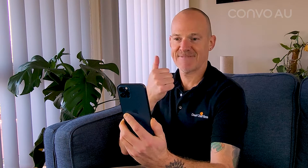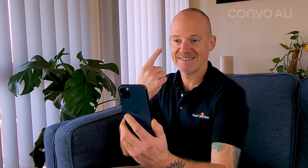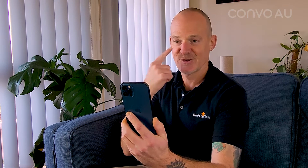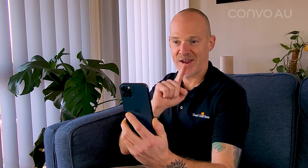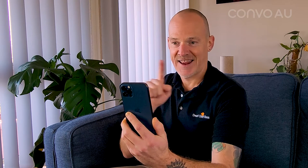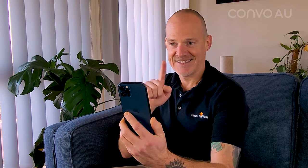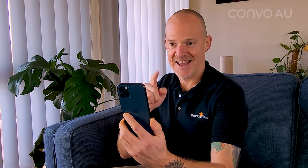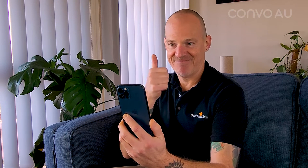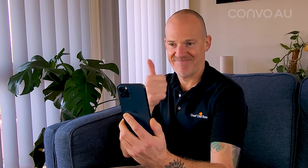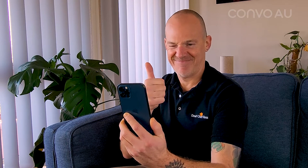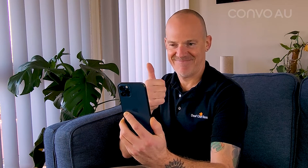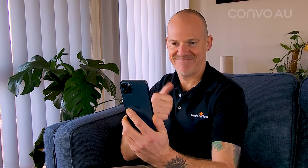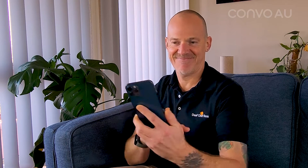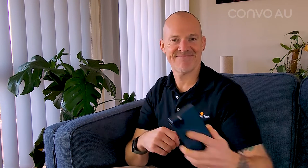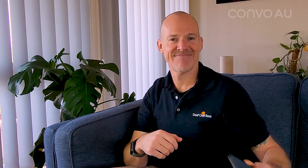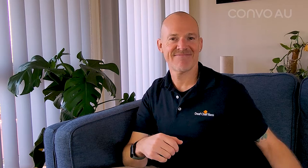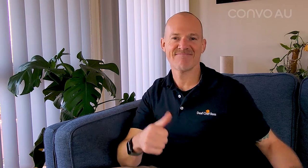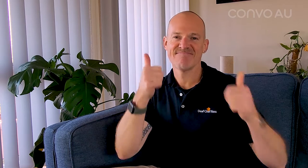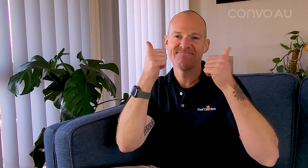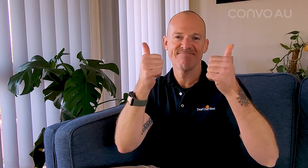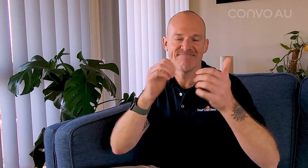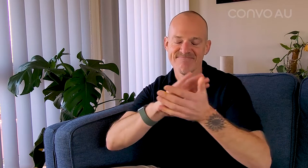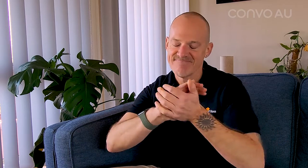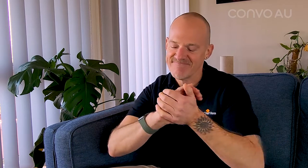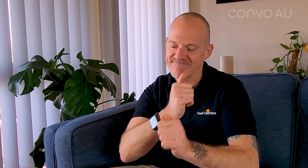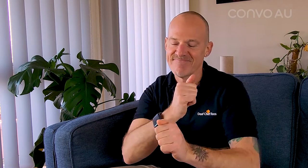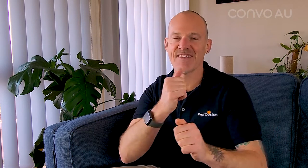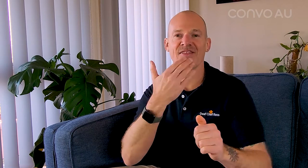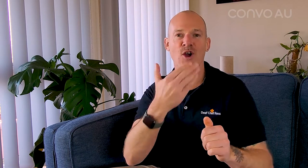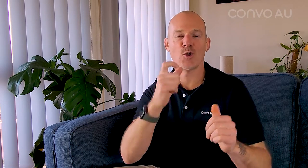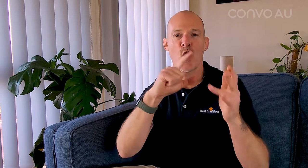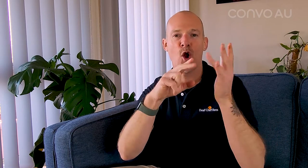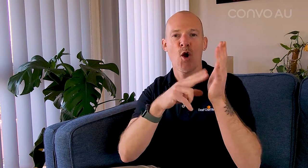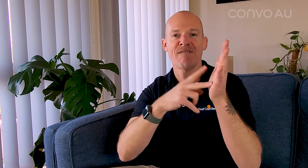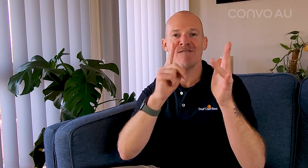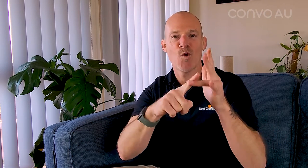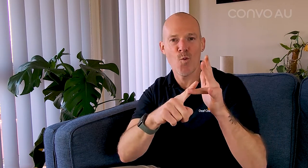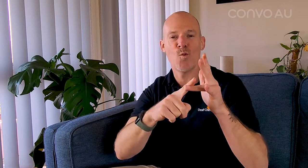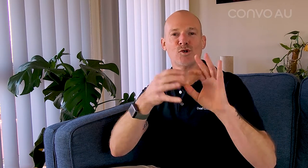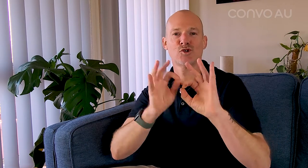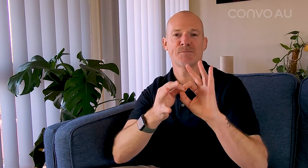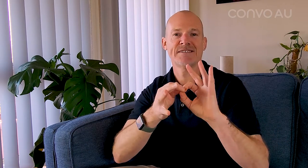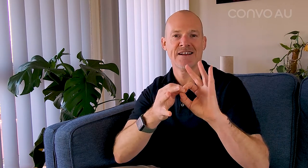See you later, bye! I am grateful, and want to thank Convo Australia Interpreters,